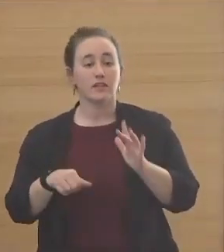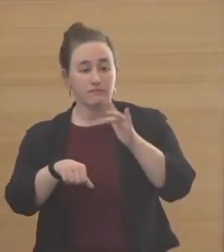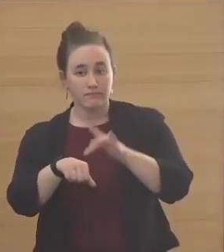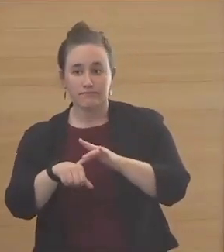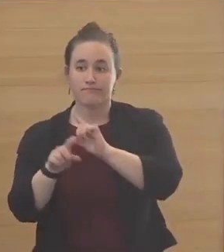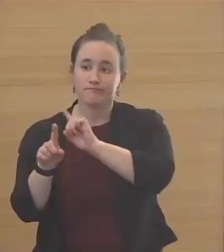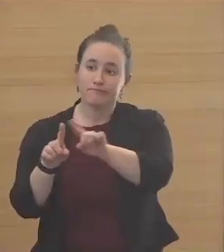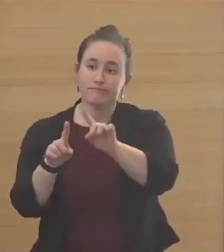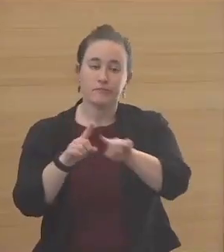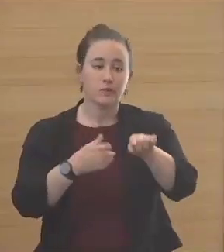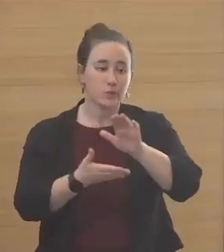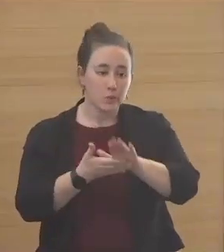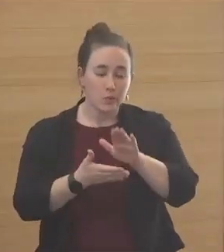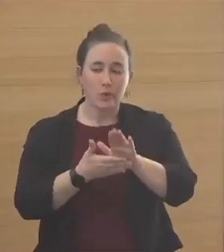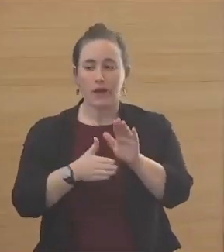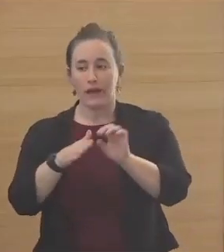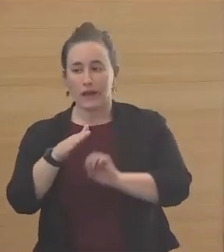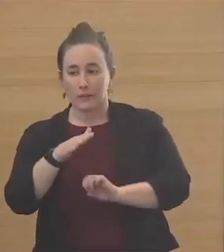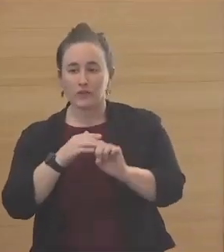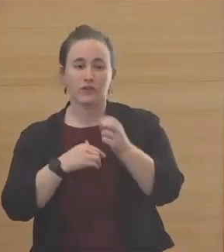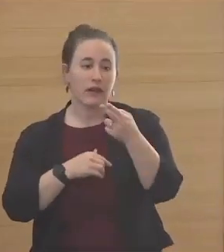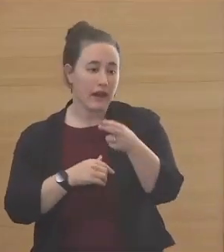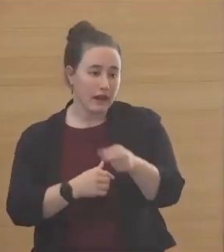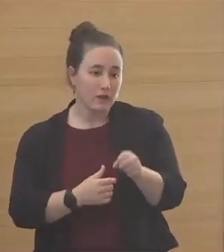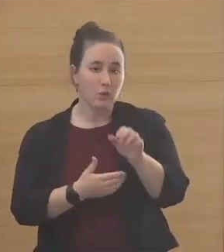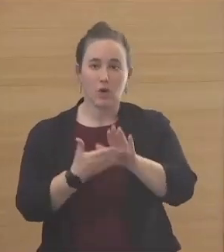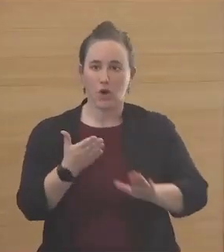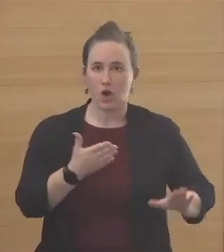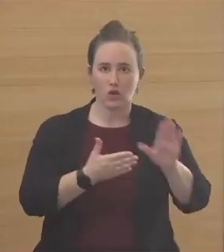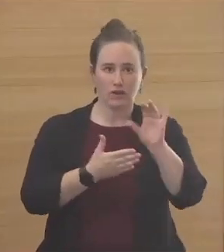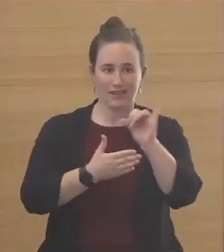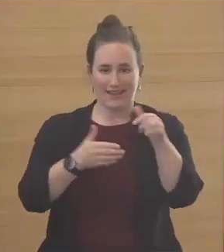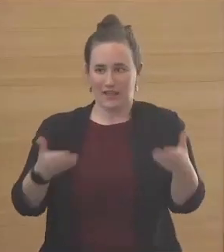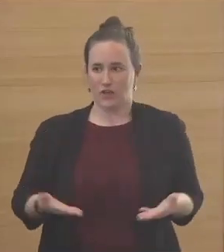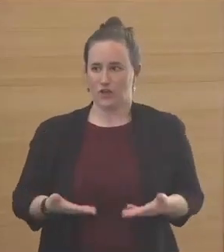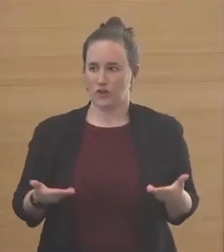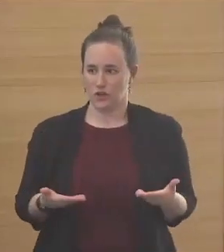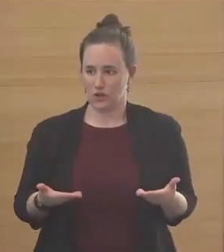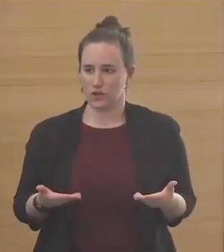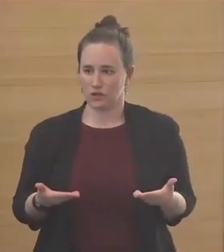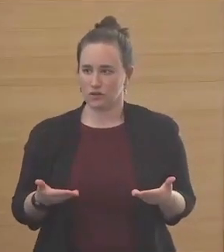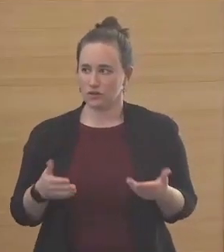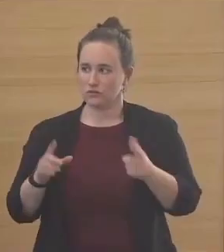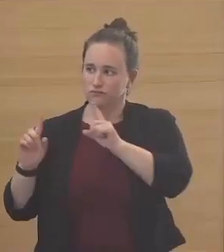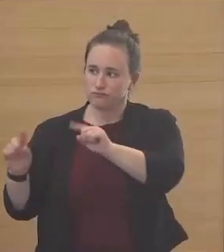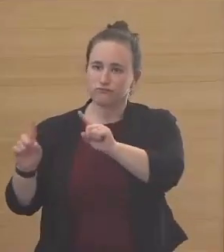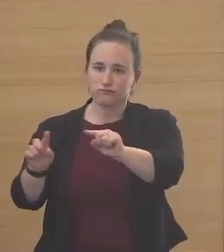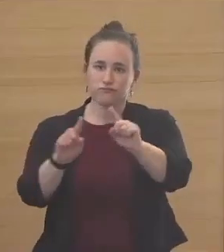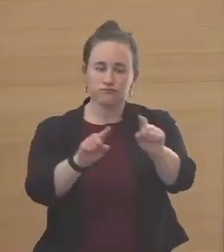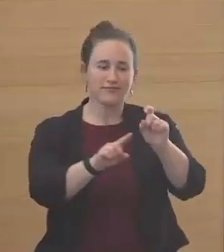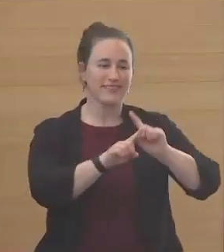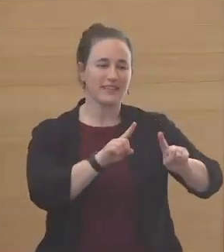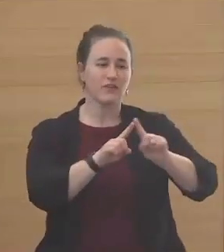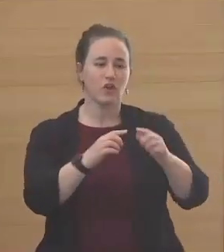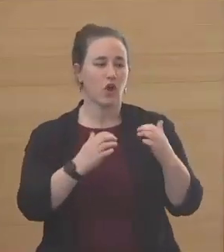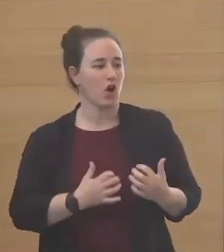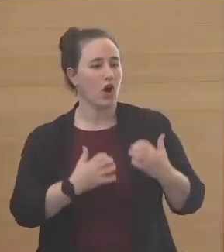elementary schools, high schools, colleges, like this one. To all different audiences. We were fortunate enough to get